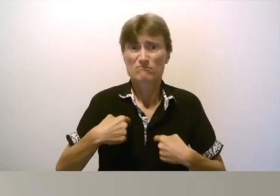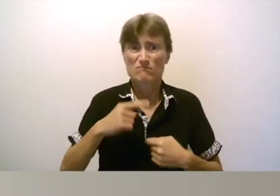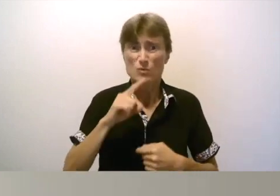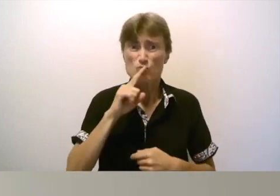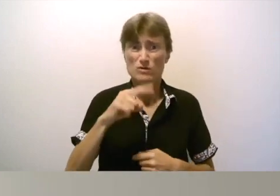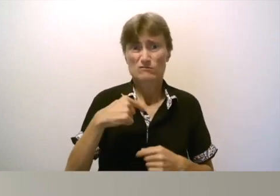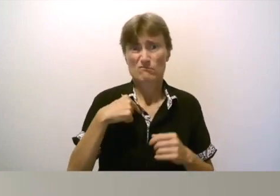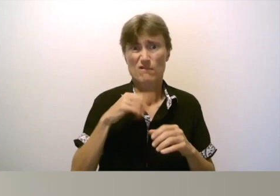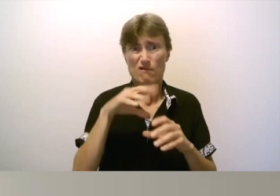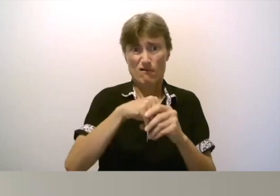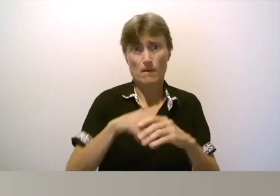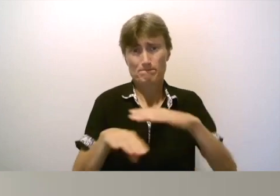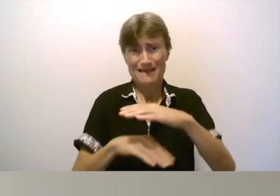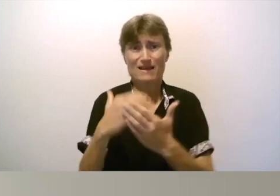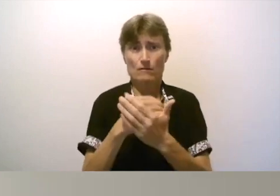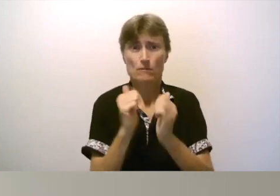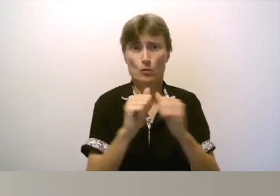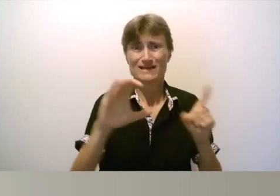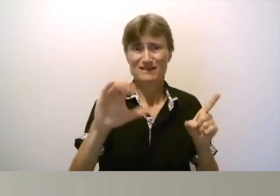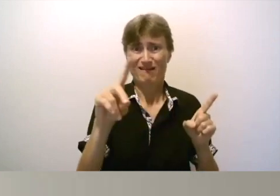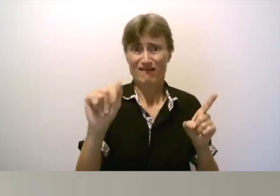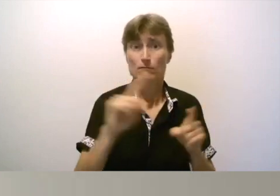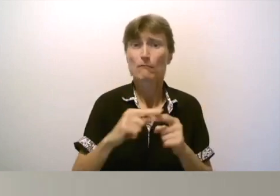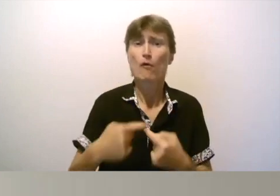i'm called a inclusive designer in residence but